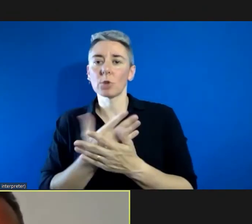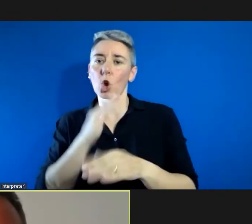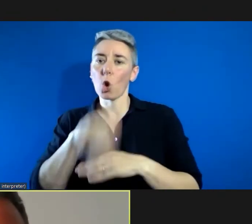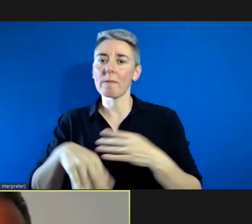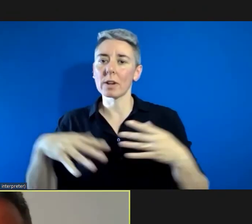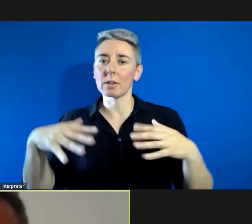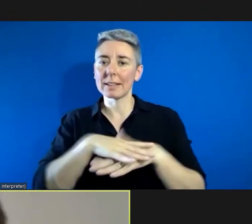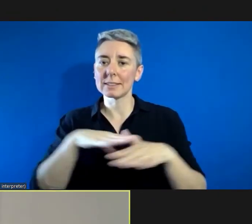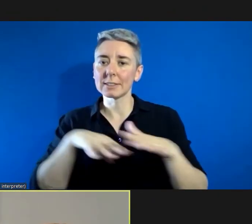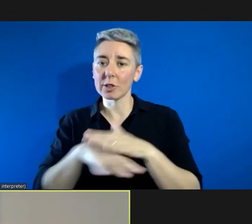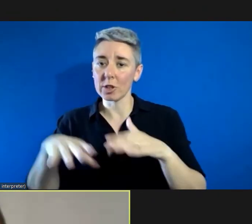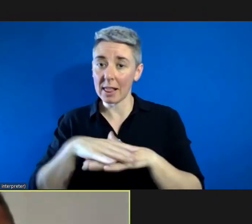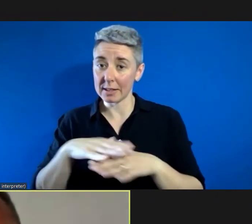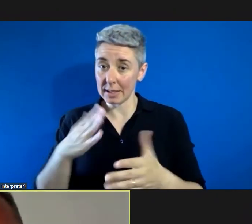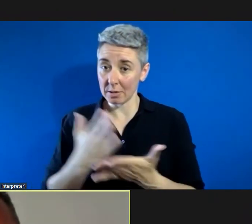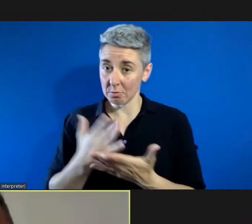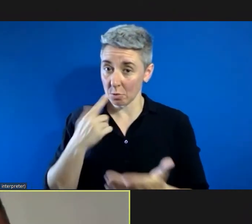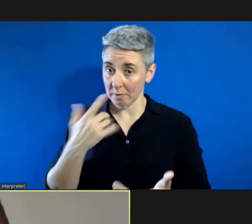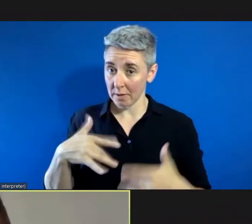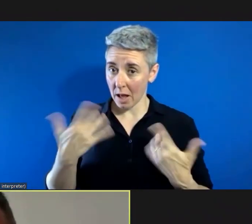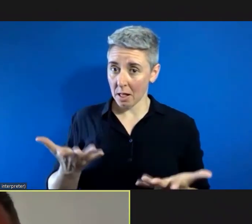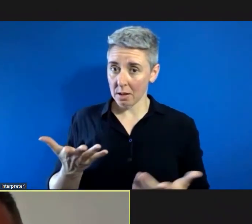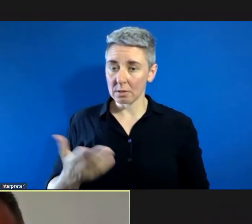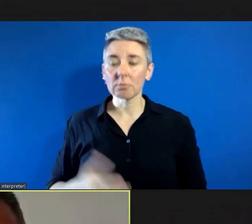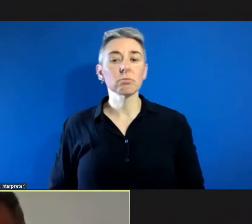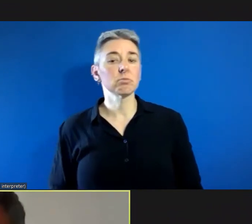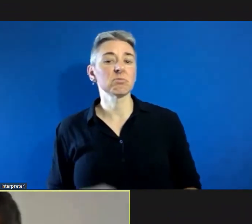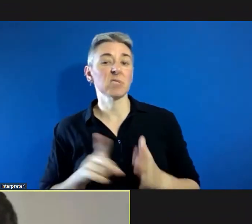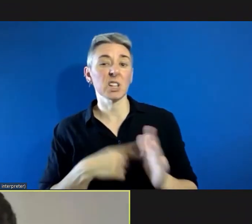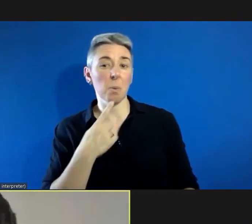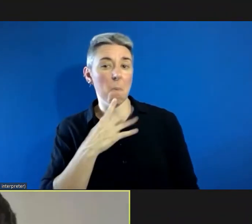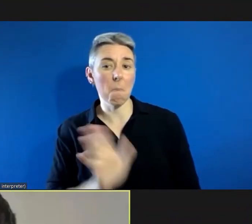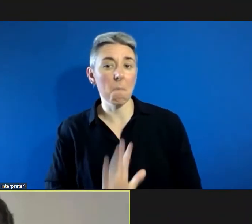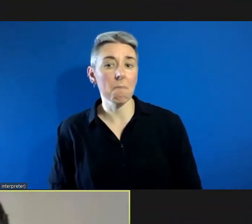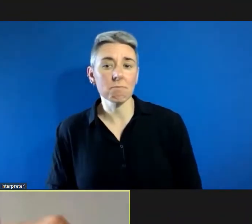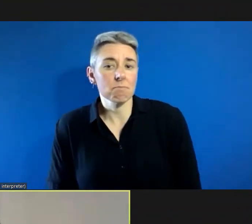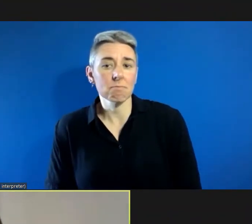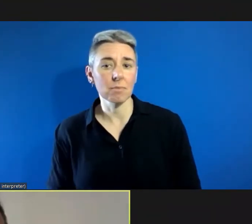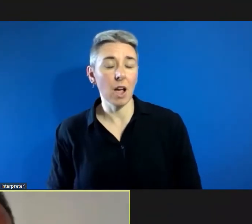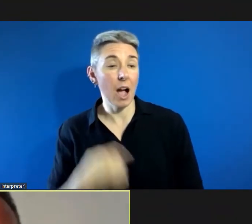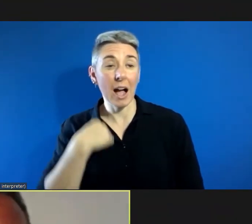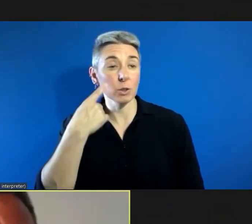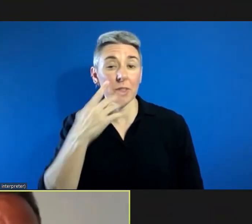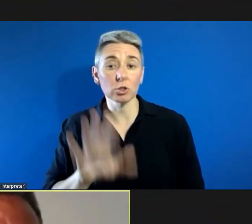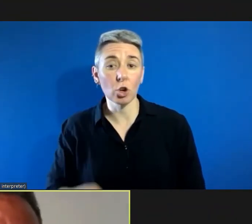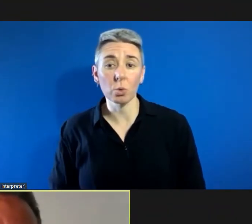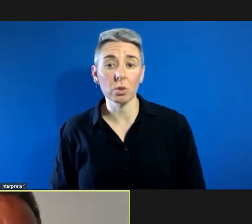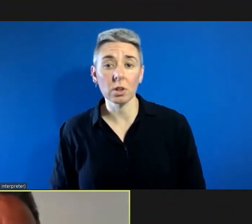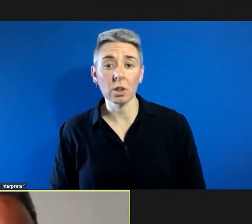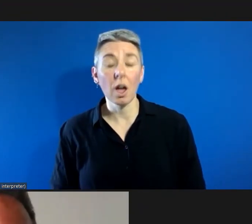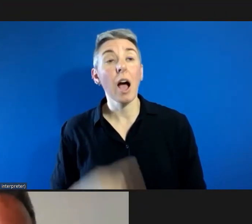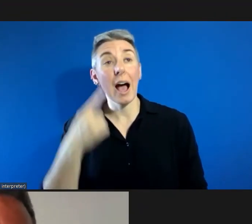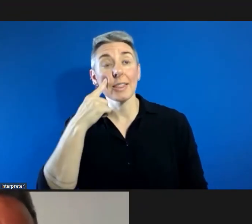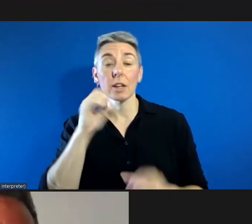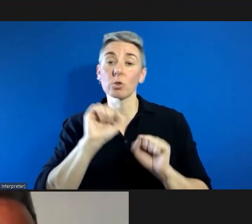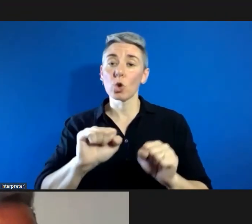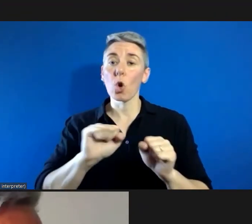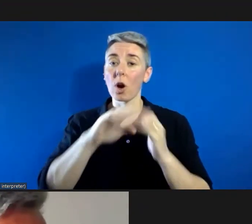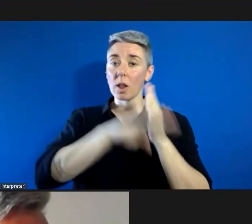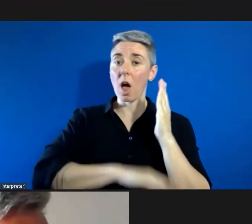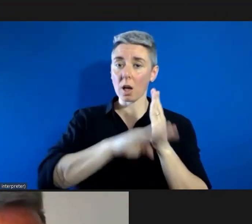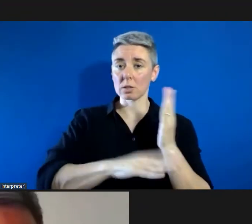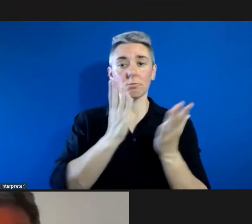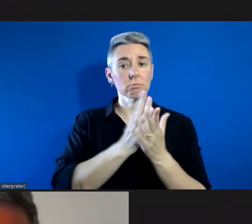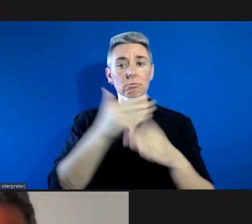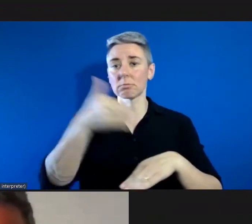Joe: No, I don't think we do. I think it impacts on pretty much everything. If you're coming from a